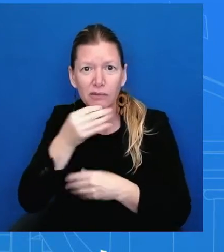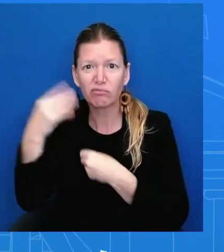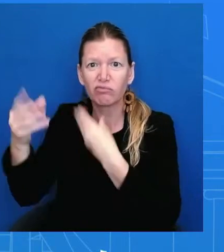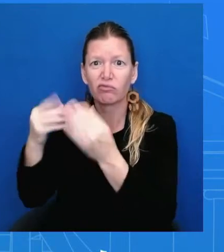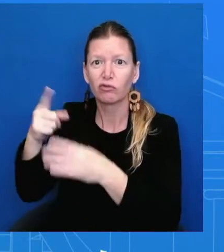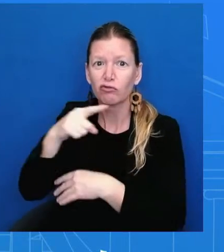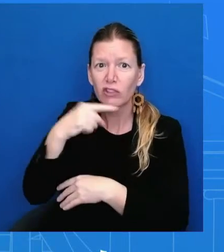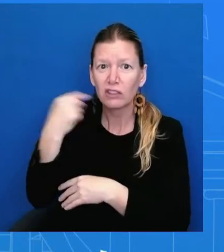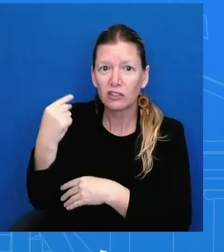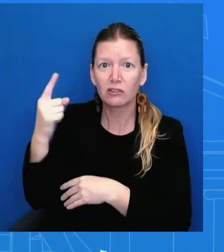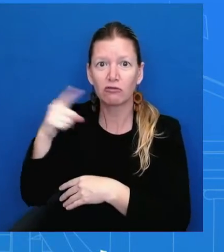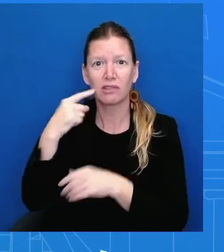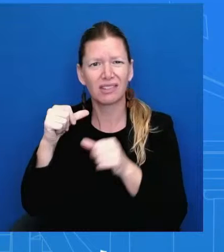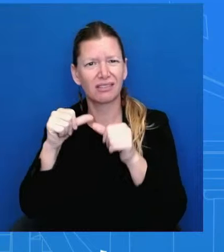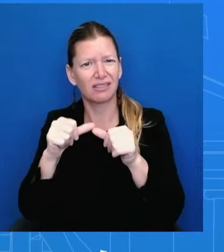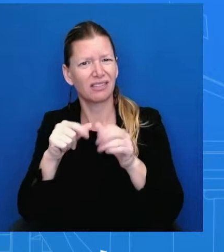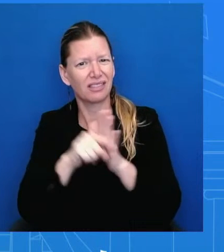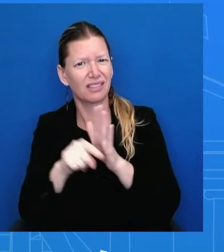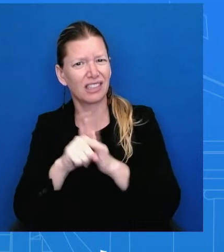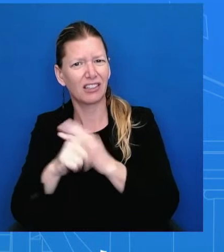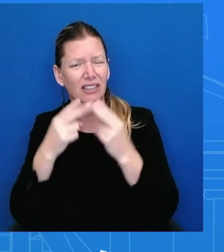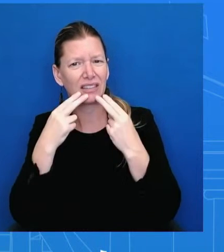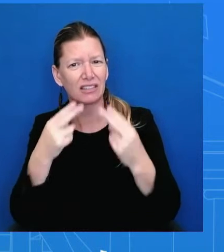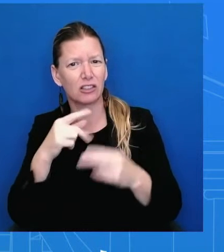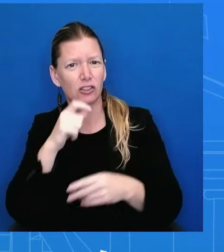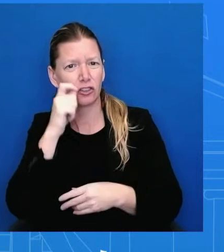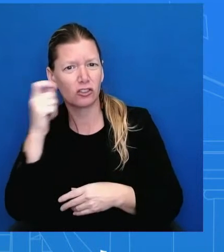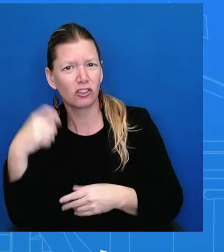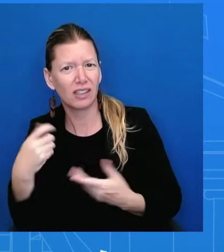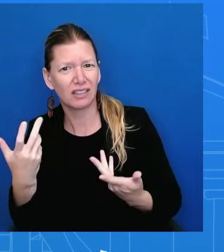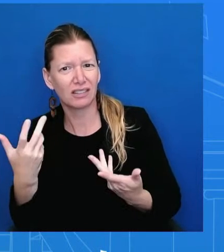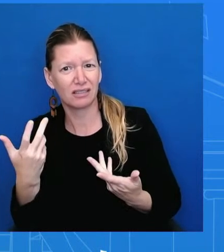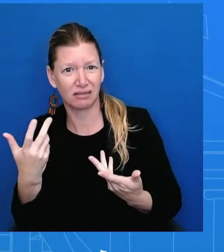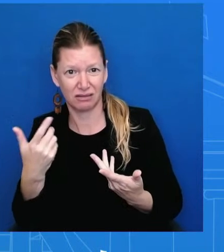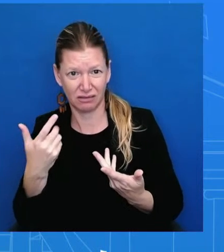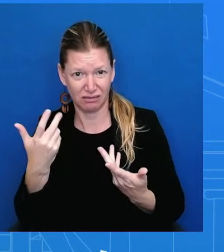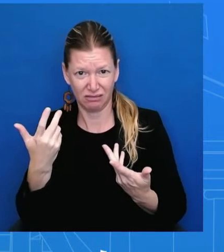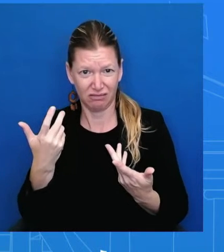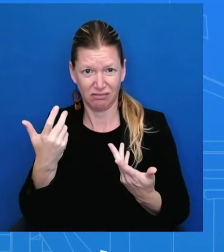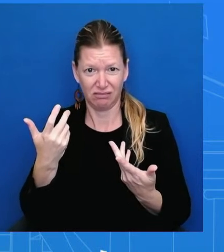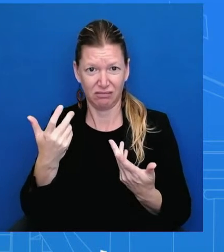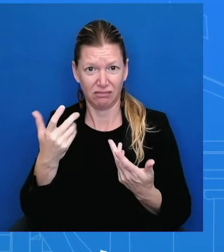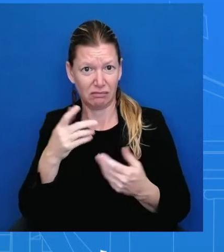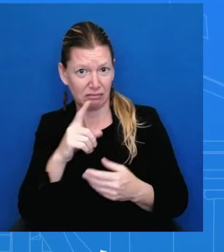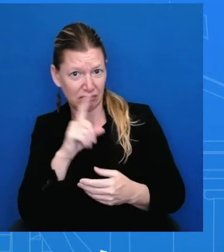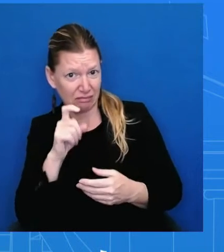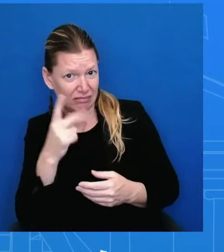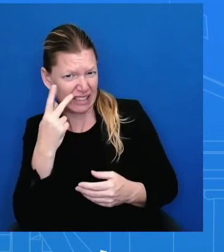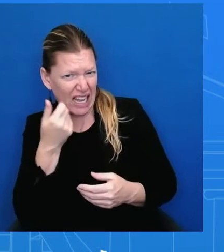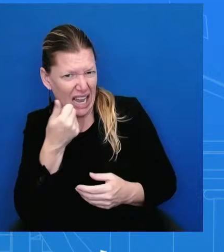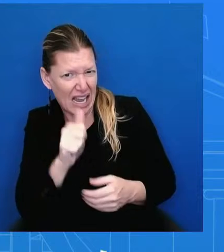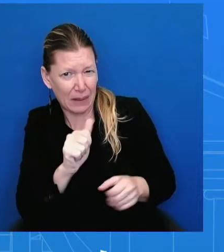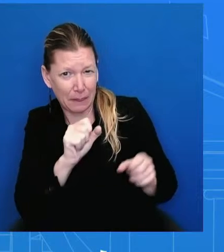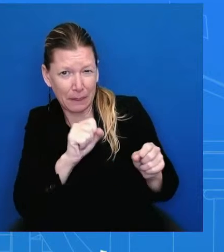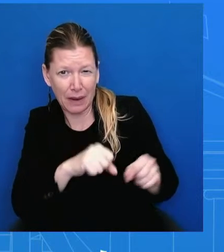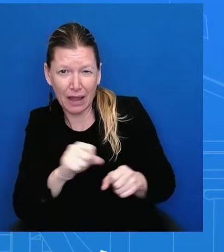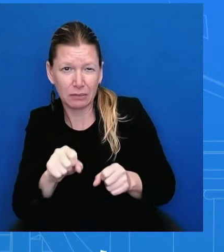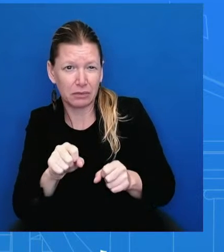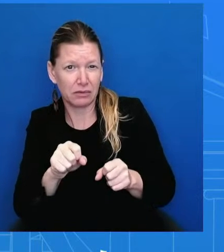what "this guy" wants to get done -- The Press: The president. Mr. Kirby: -- but we are not expecting any changes in Iranian behavior, sadly. Ms. Jean-Pierre: We got to wr- -- Aurelia, go ahead.